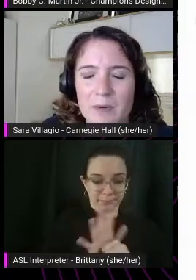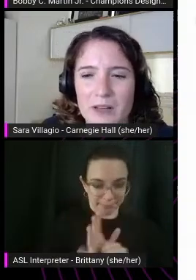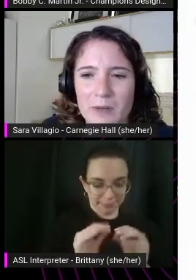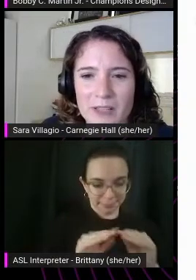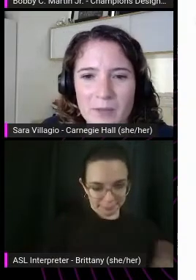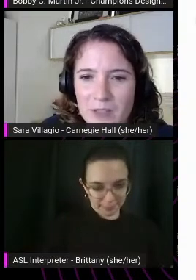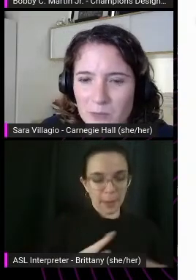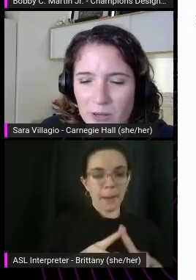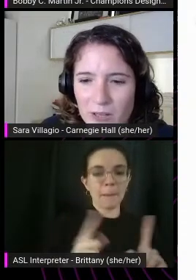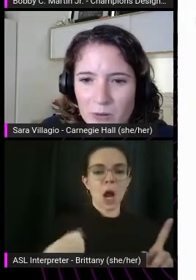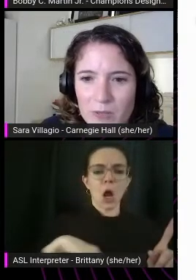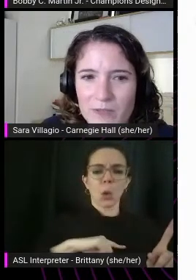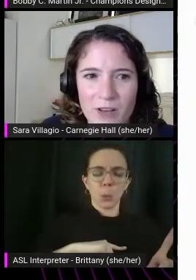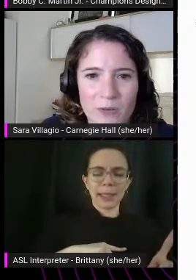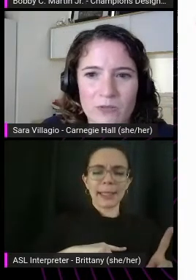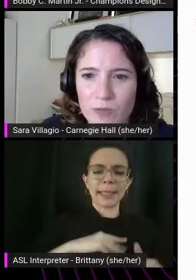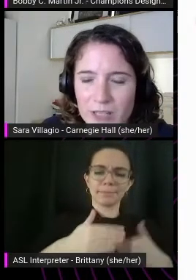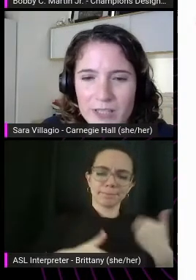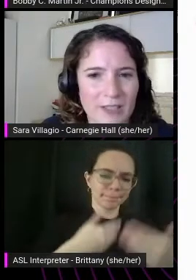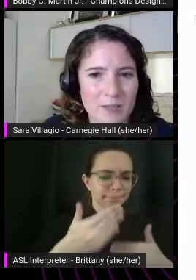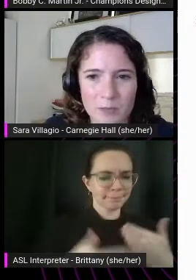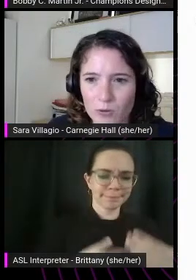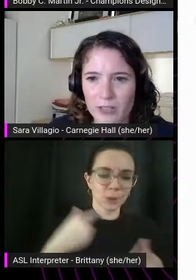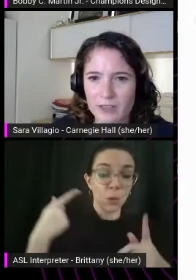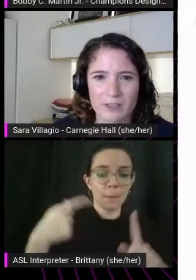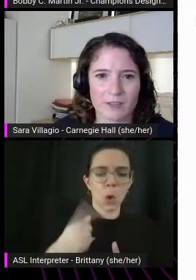But we had come to this point where we felt we'd really explored